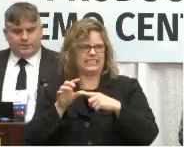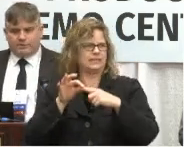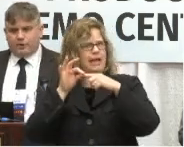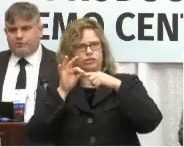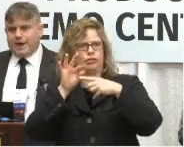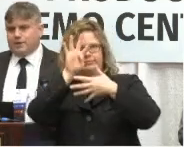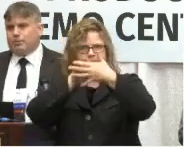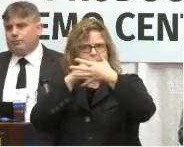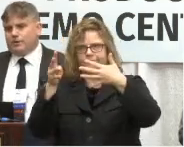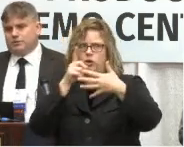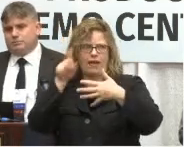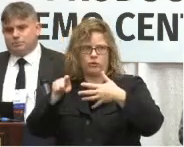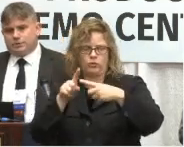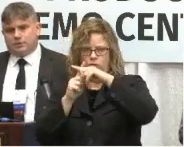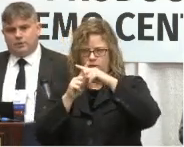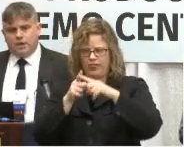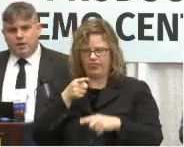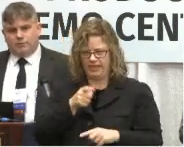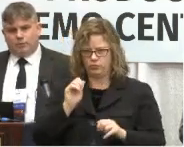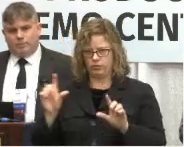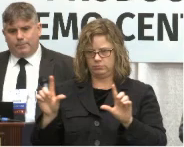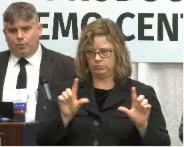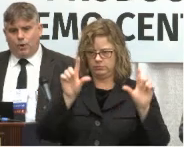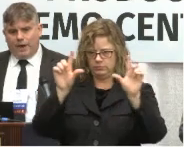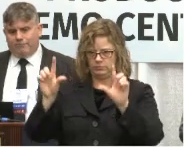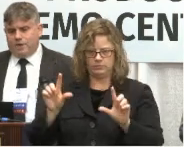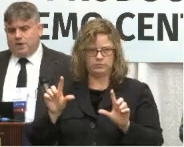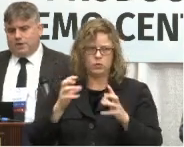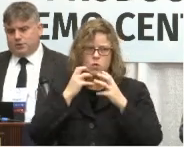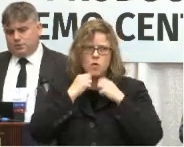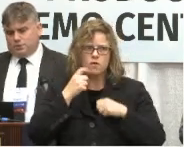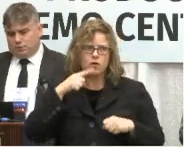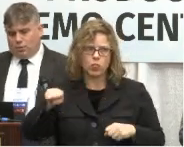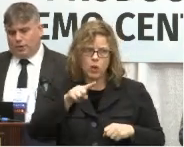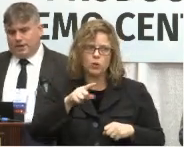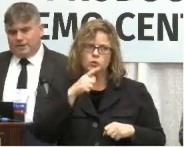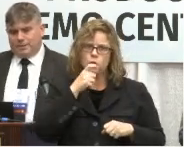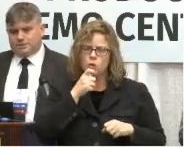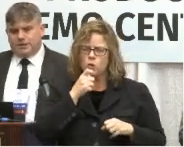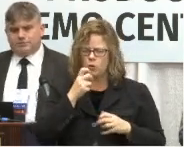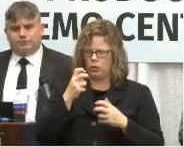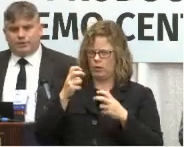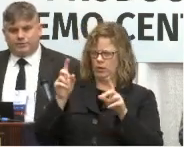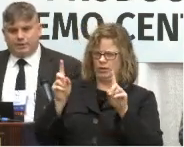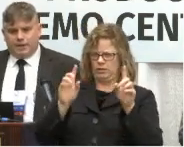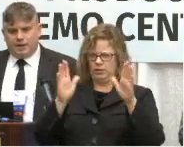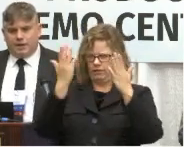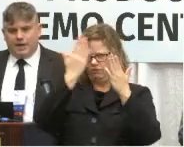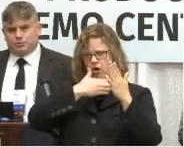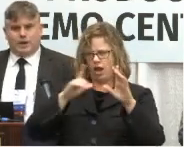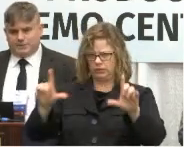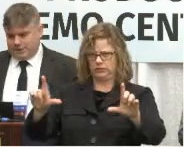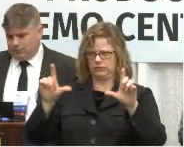It's a very valuable function particularly, for people who have issues orienting themselves in front of a X/Y table